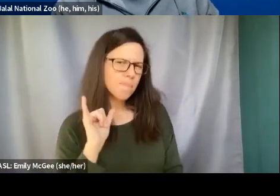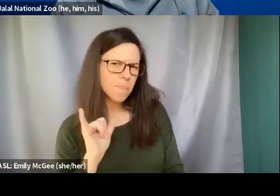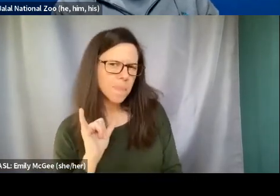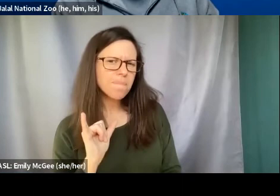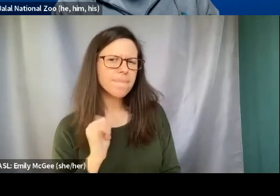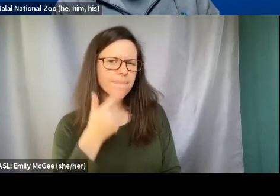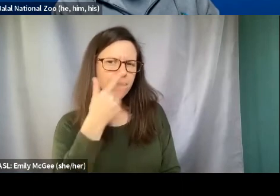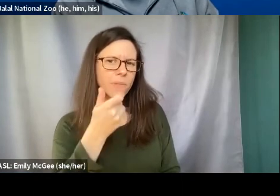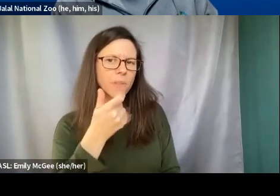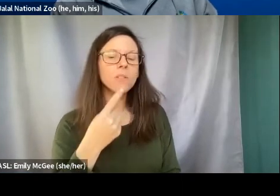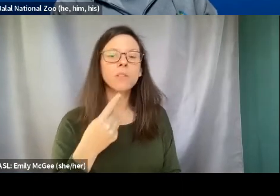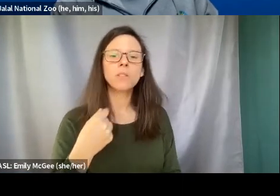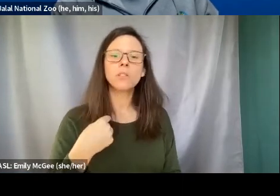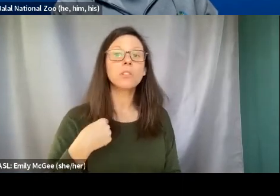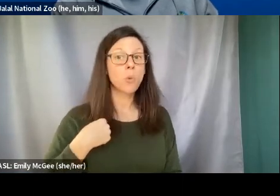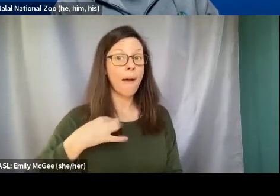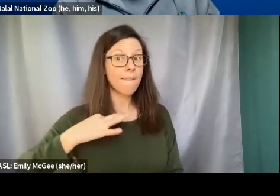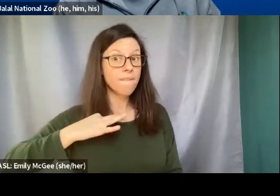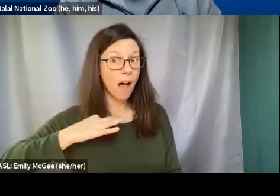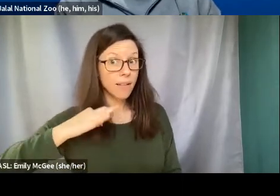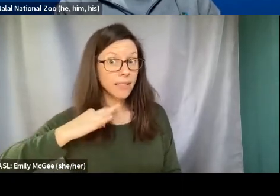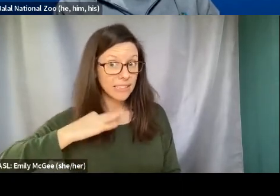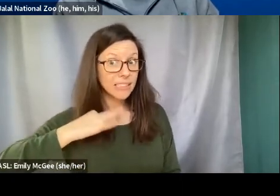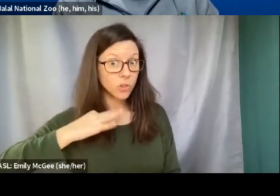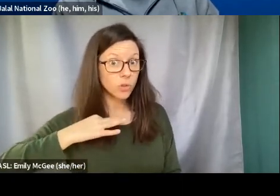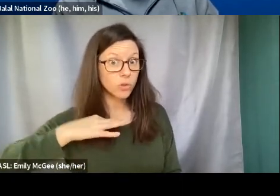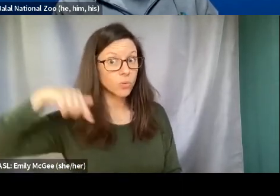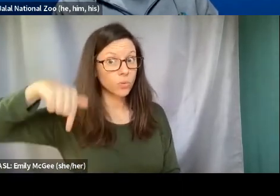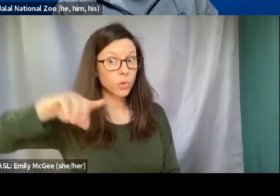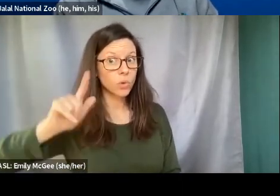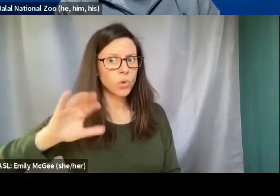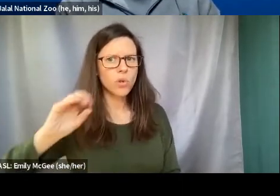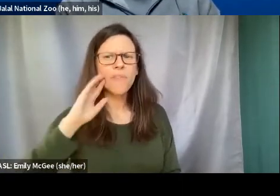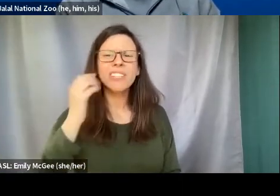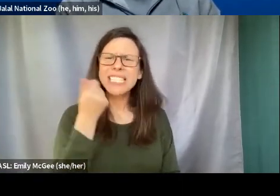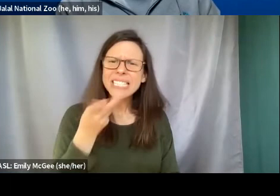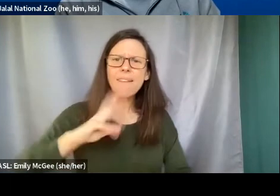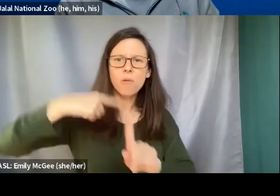for several months to see if this position is something that I would be interested and